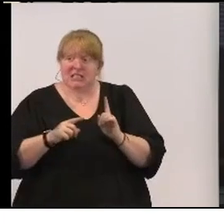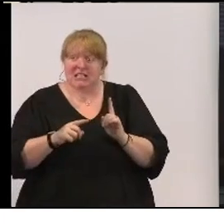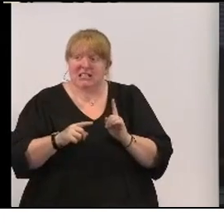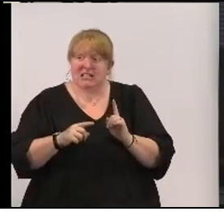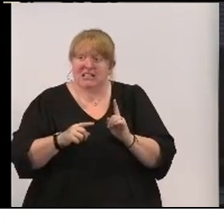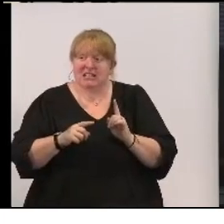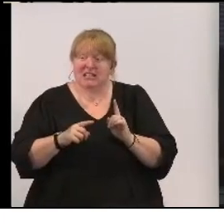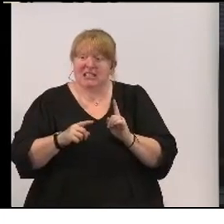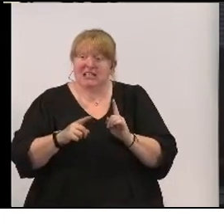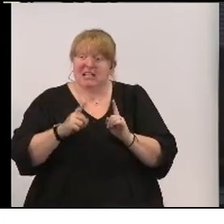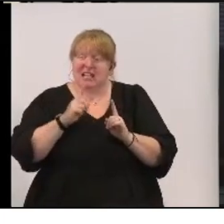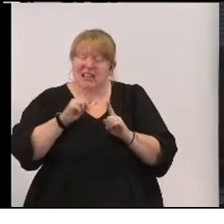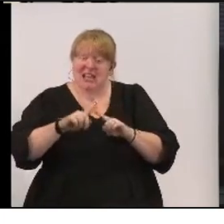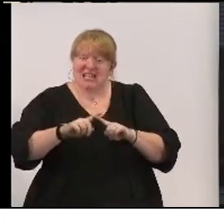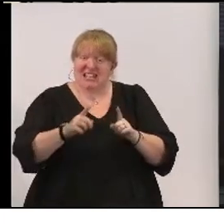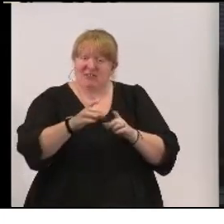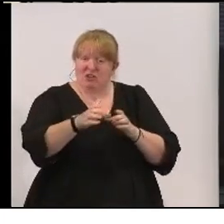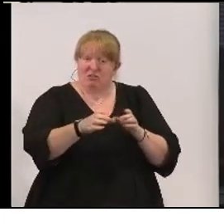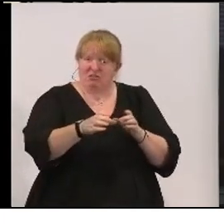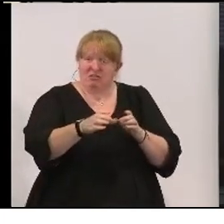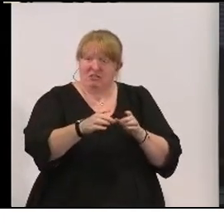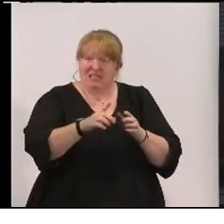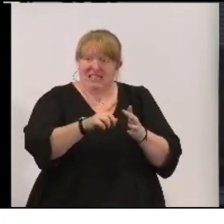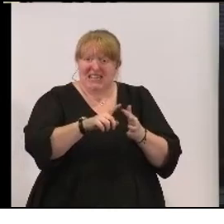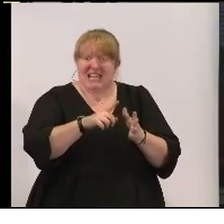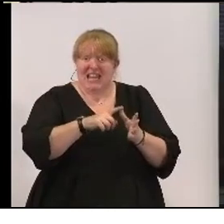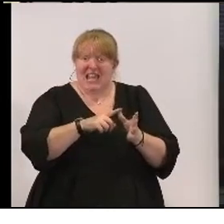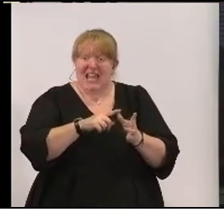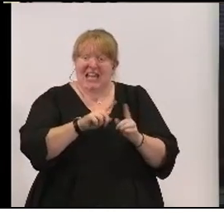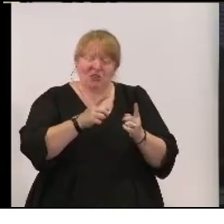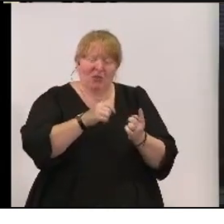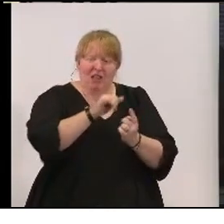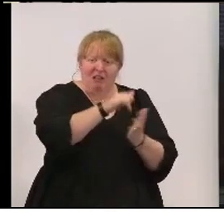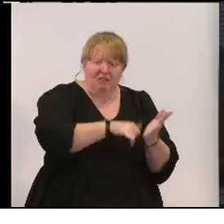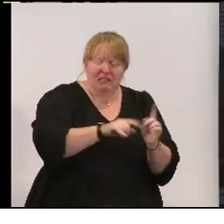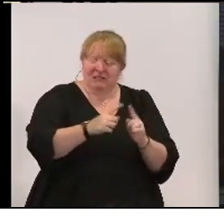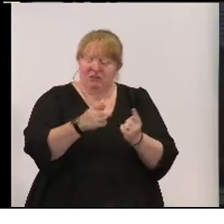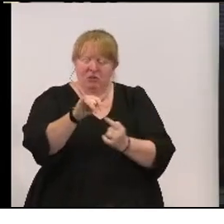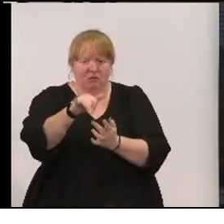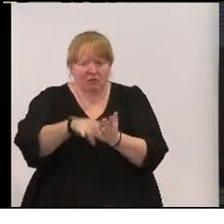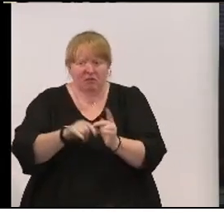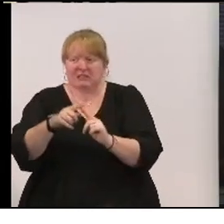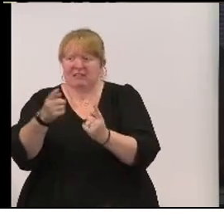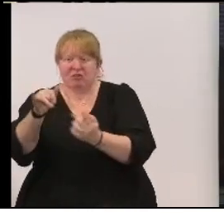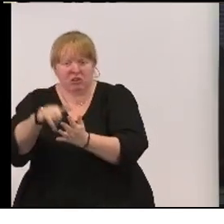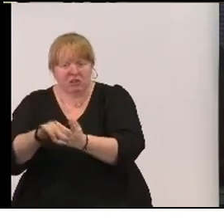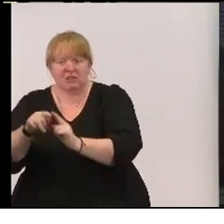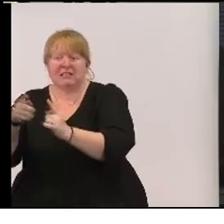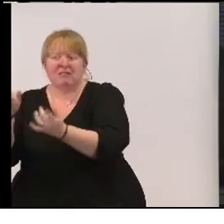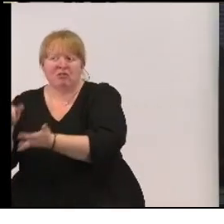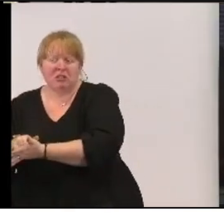Yeah, transpositions of the EAA available and then yeah.